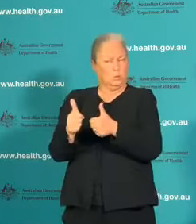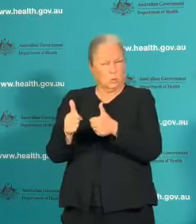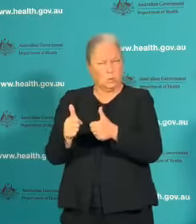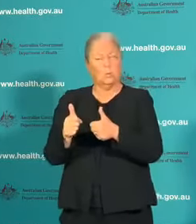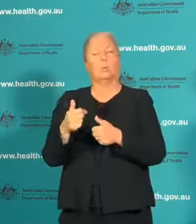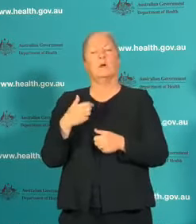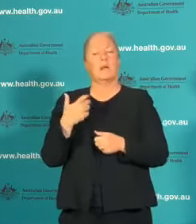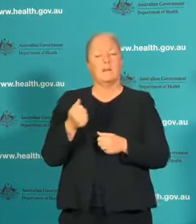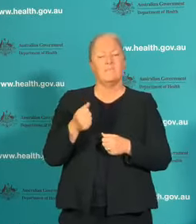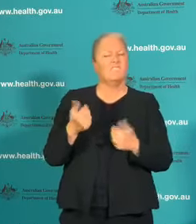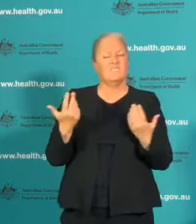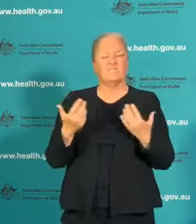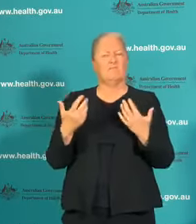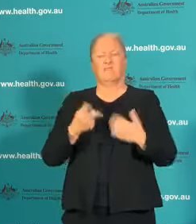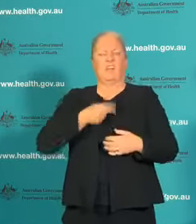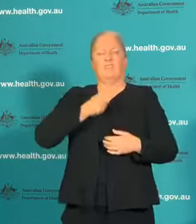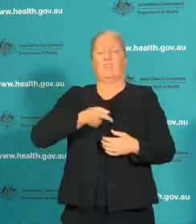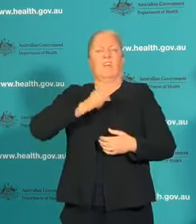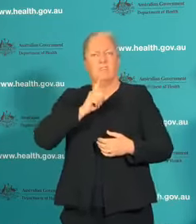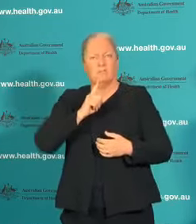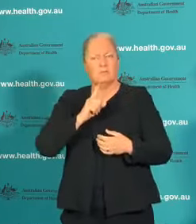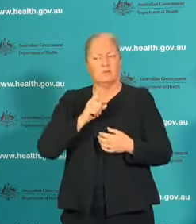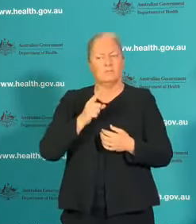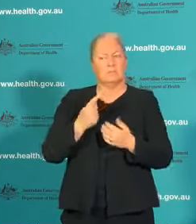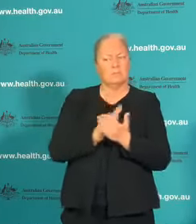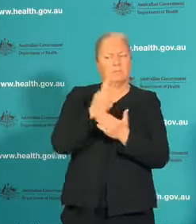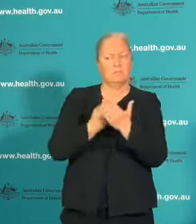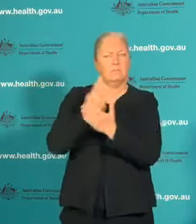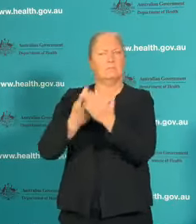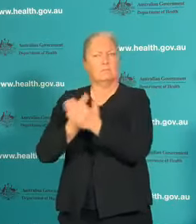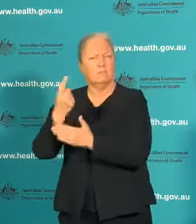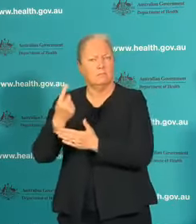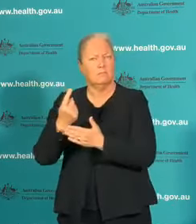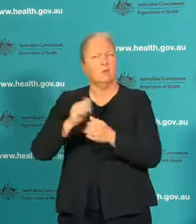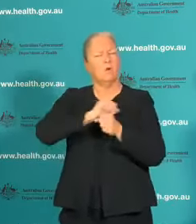being reported each day we will continue to have people admitted to hospital and